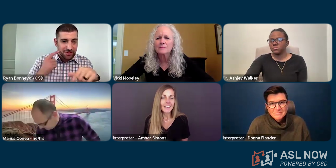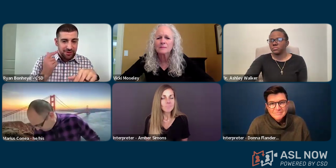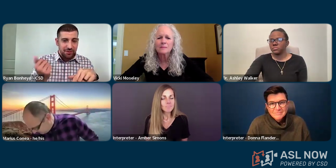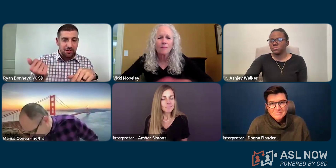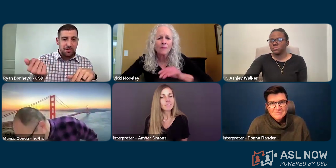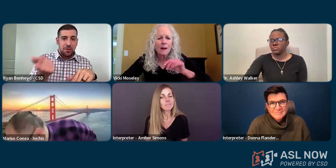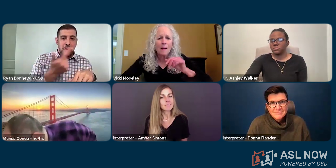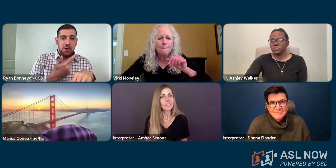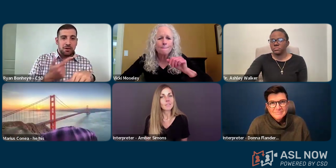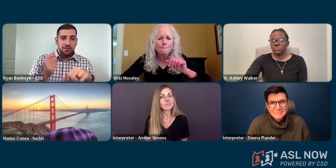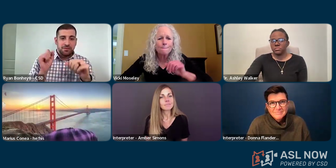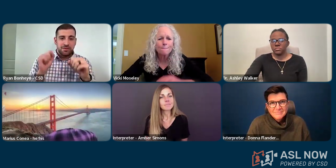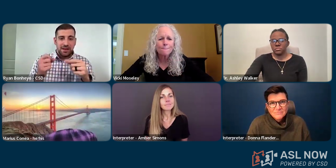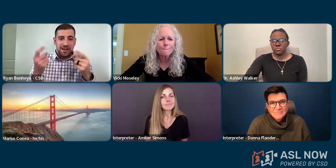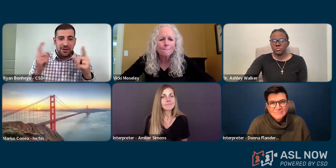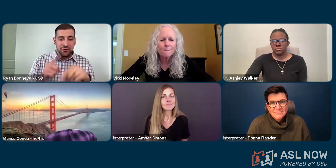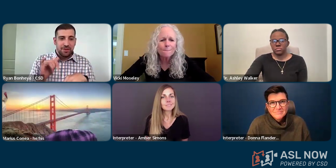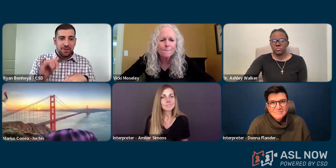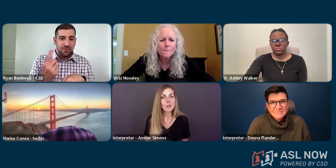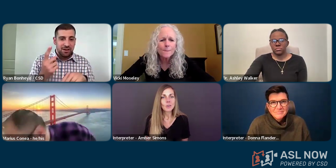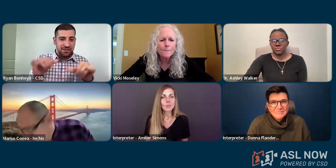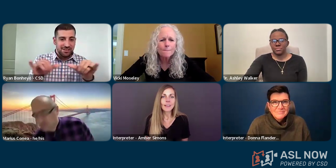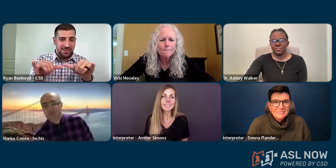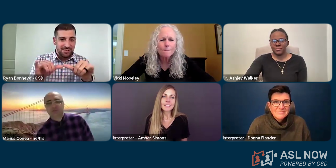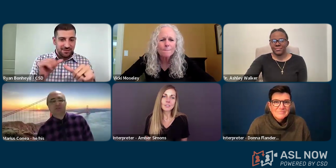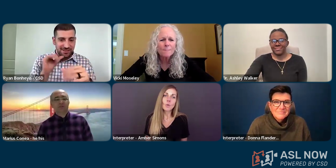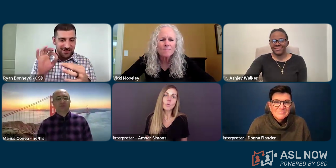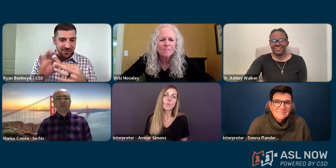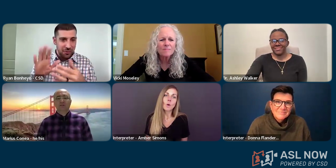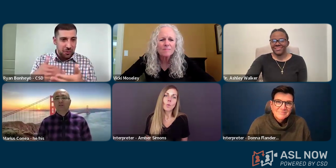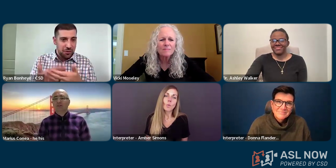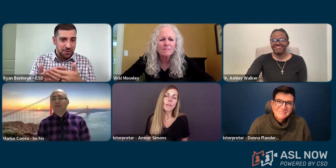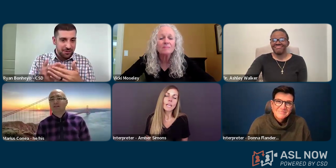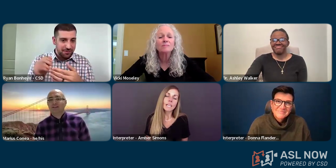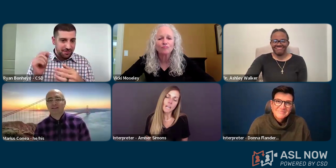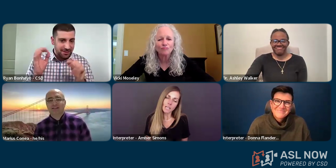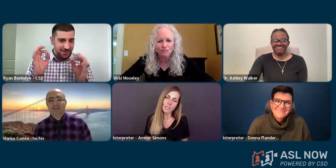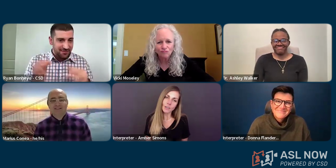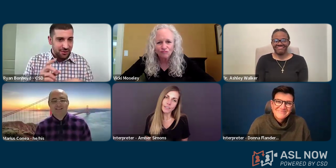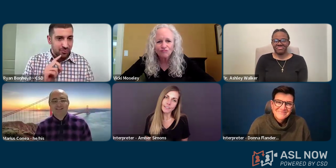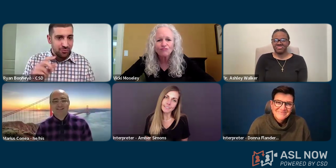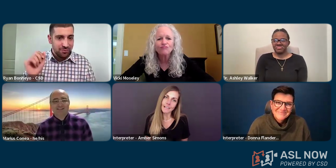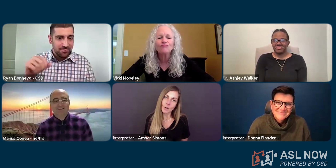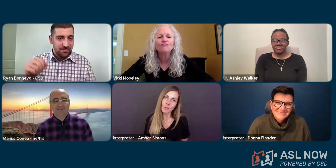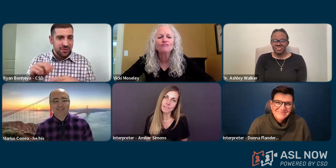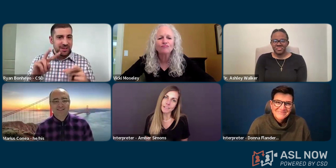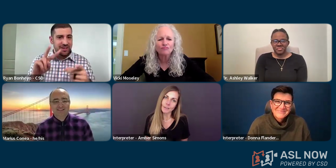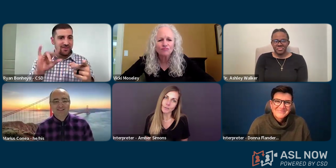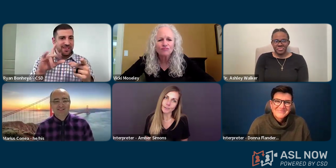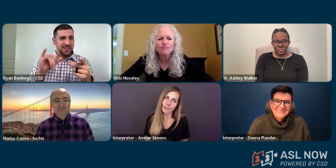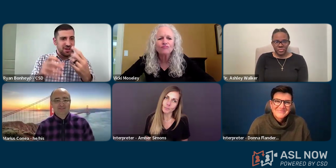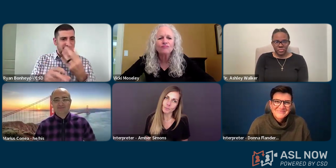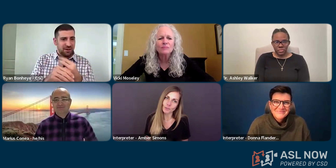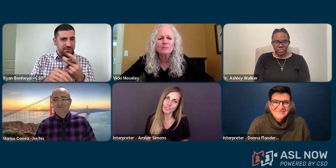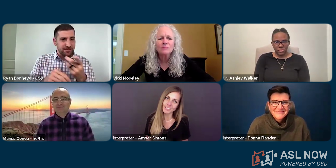Yeah. Thank you. Ryan says. So we can all agree that it's not a one size fits all approach.